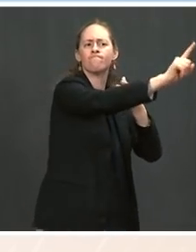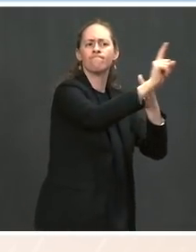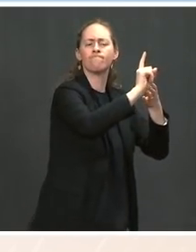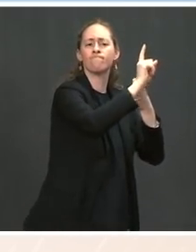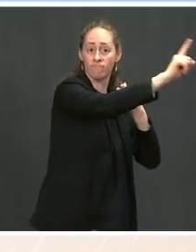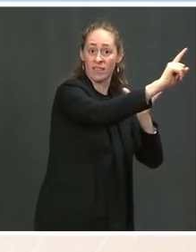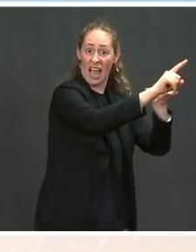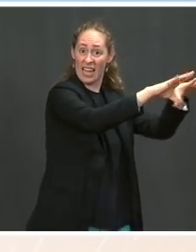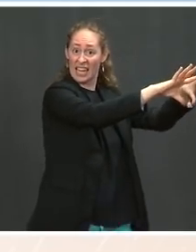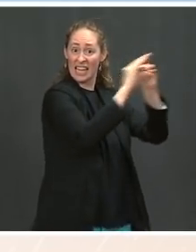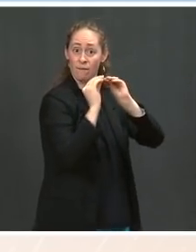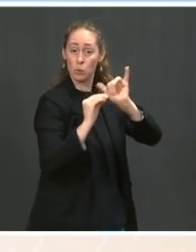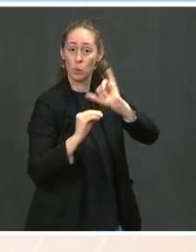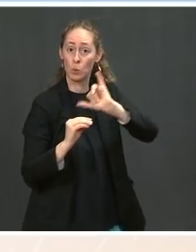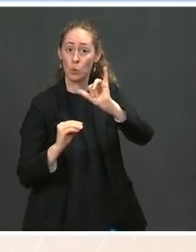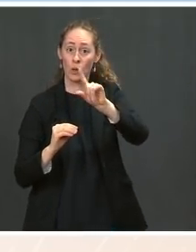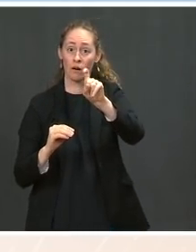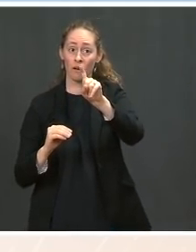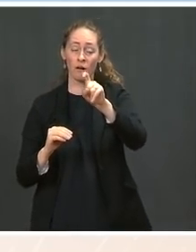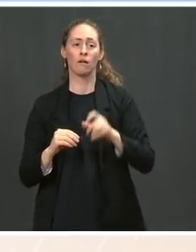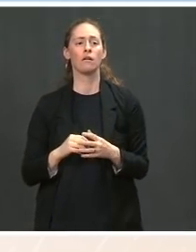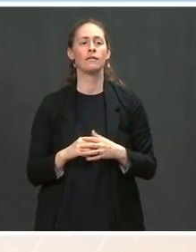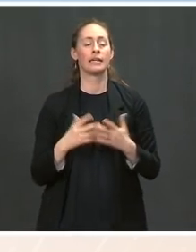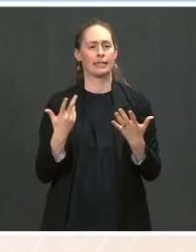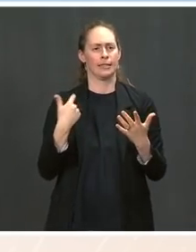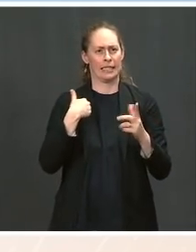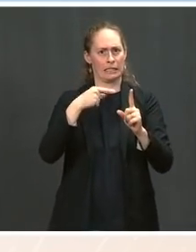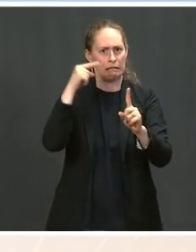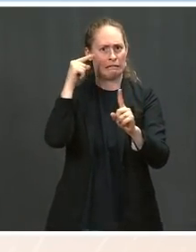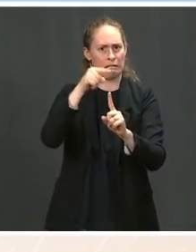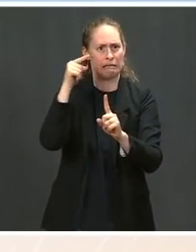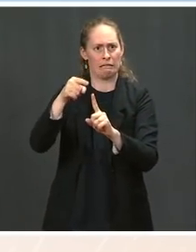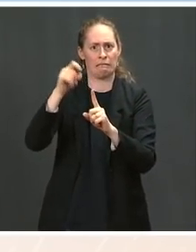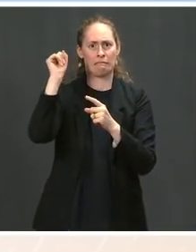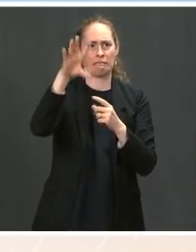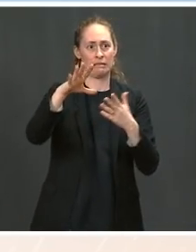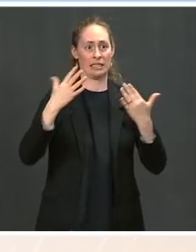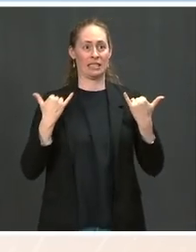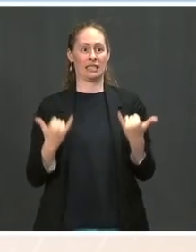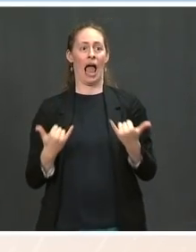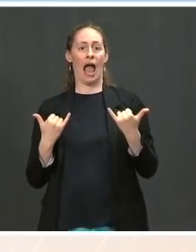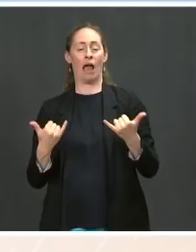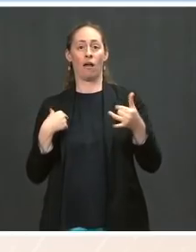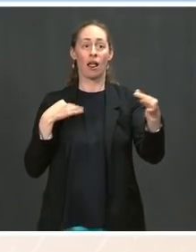get into operational specifics from the podium. I will say that we may --